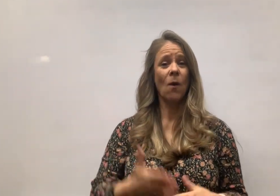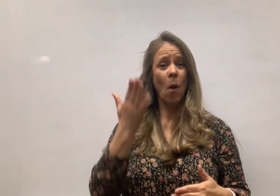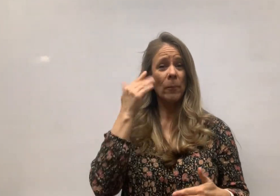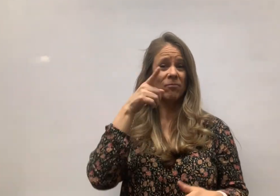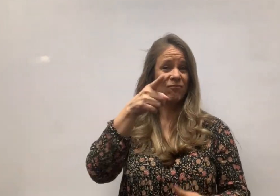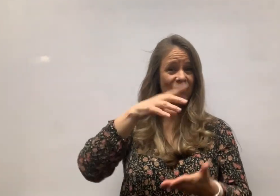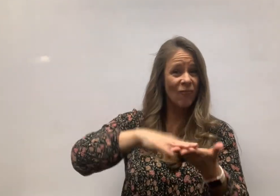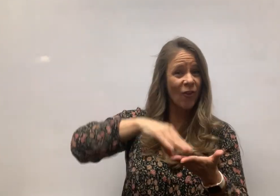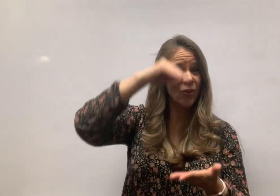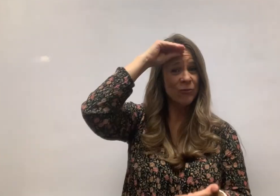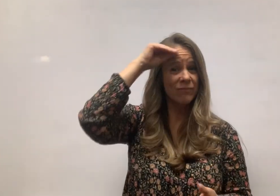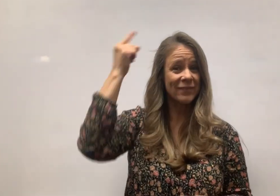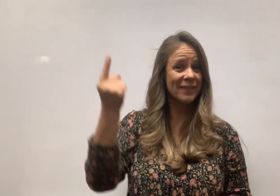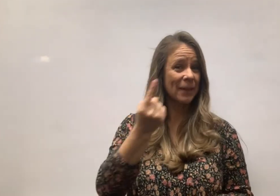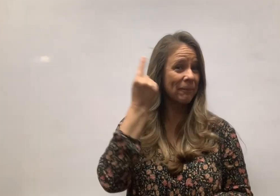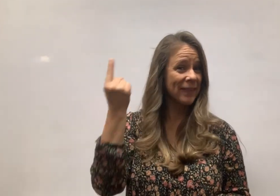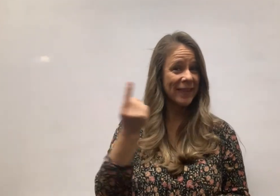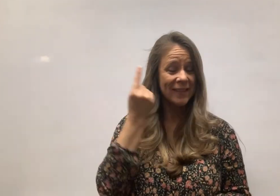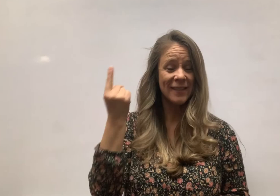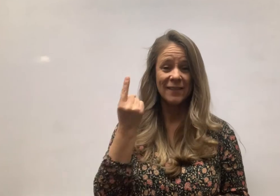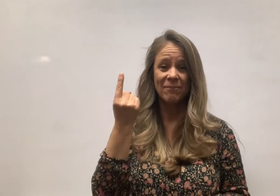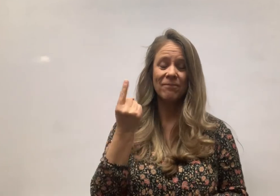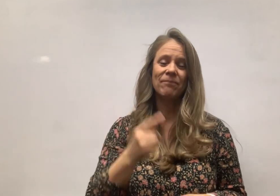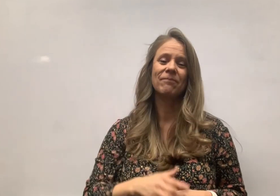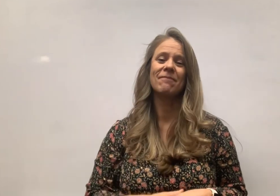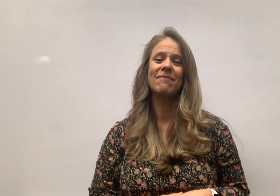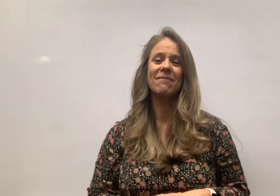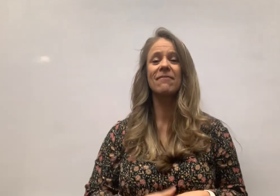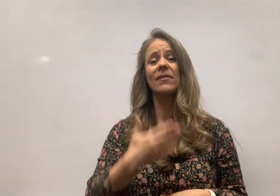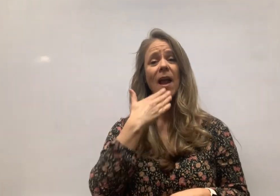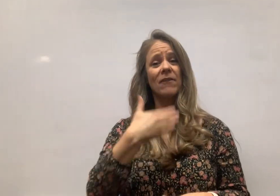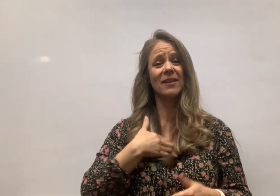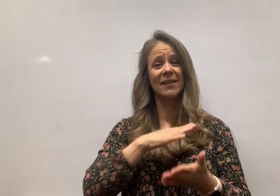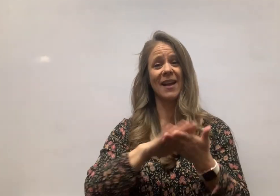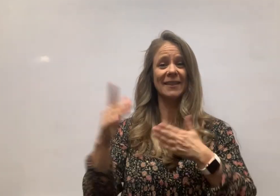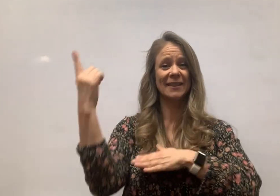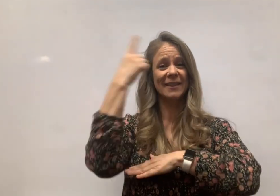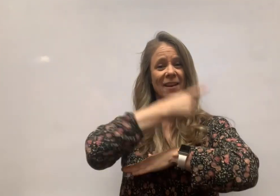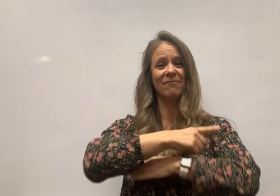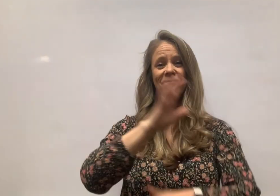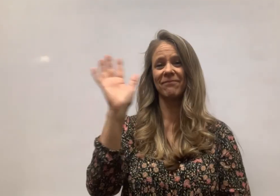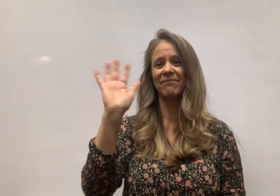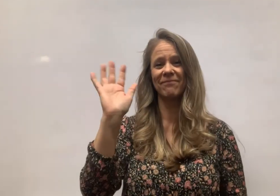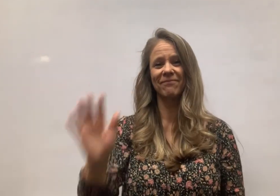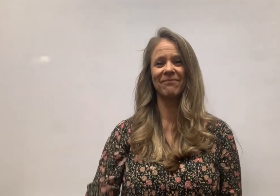Hope you have learned something! Thank you and have a day. Bye!